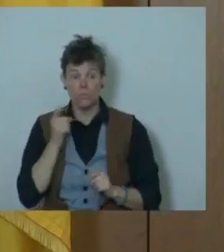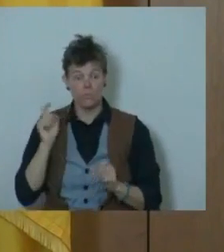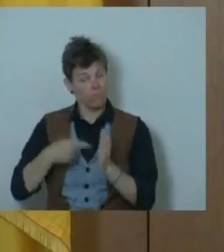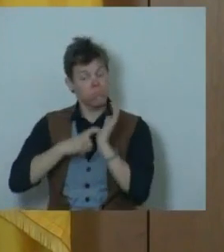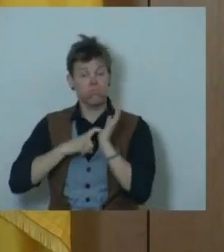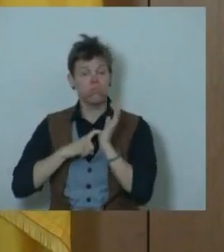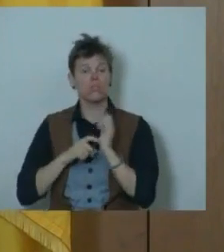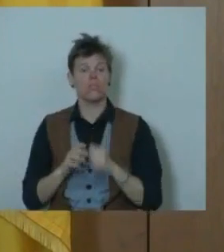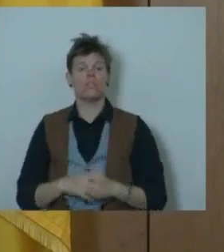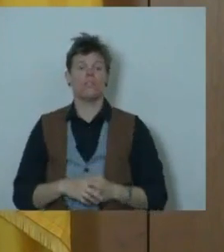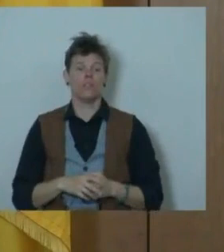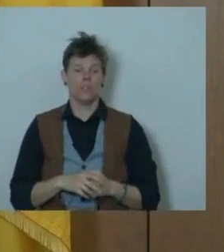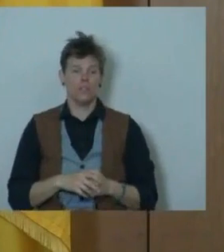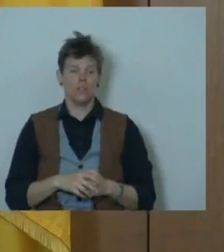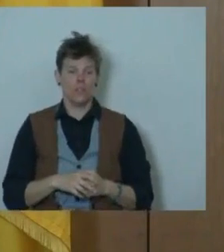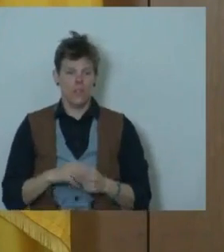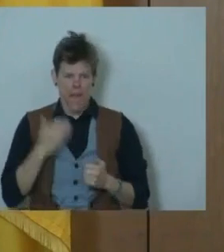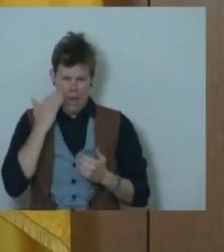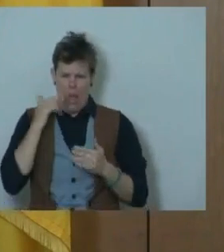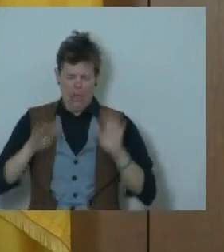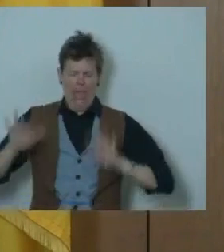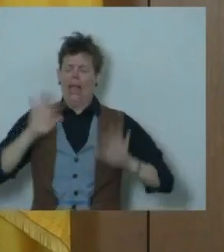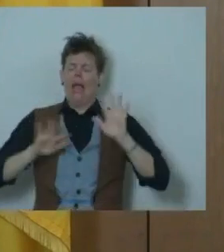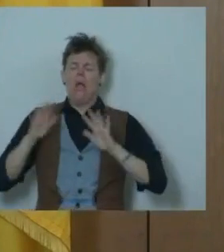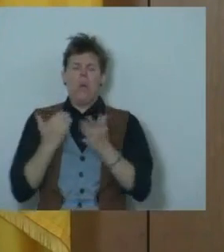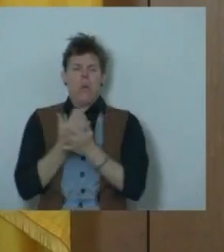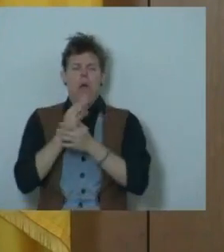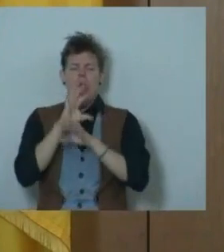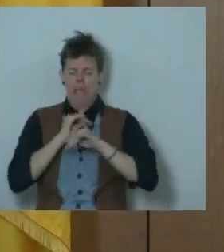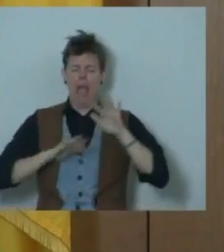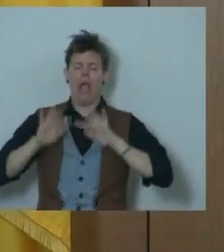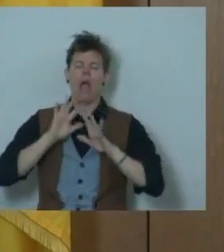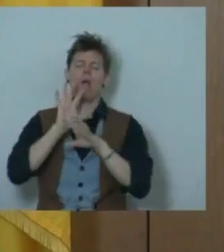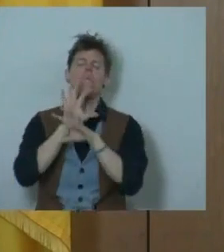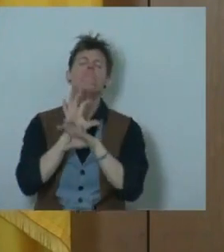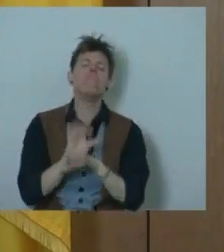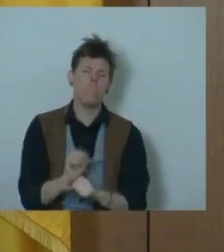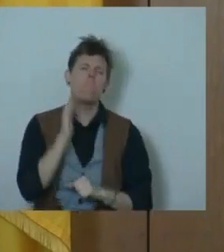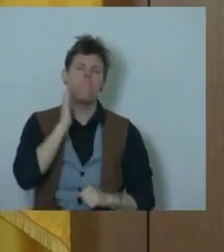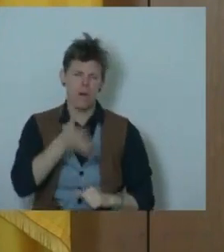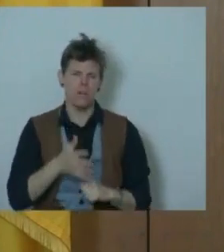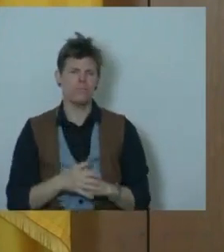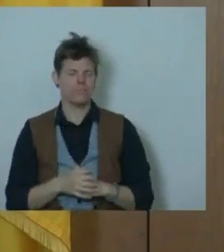THEY ARE REQUIRED TO WEAR MASKS AND GLOVES. WE TAKE THAT VERY SERIOUSLY.